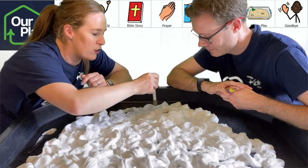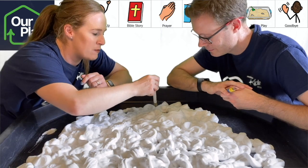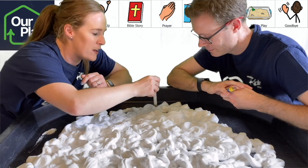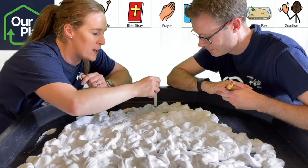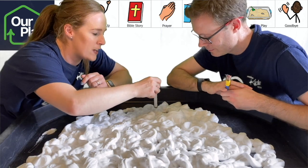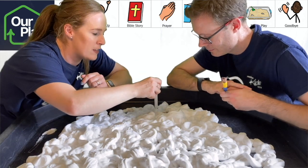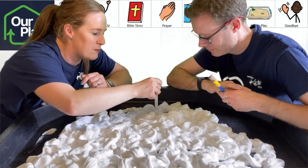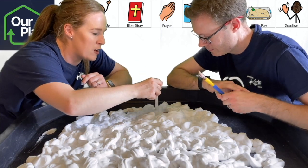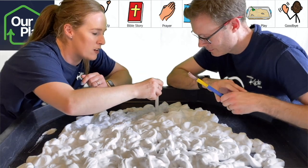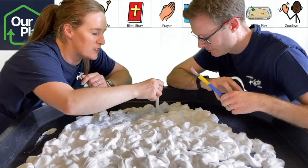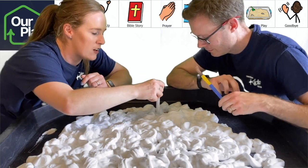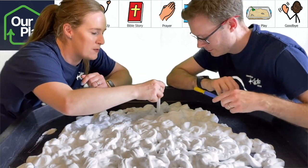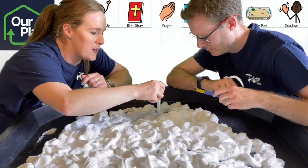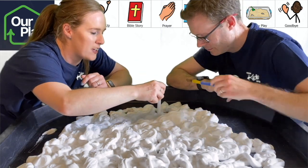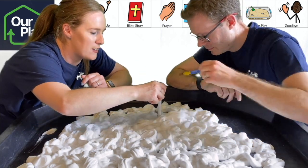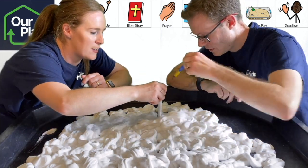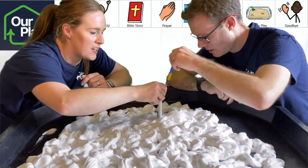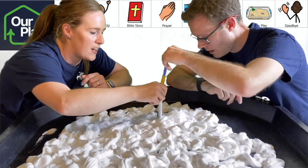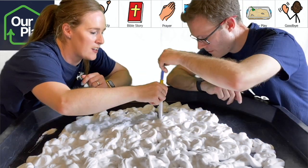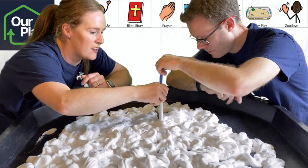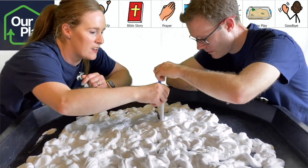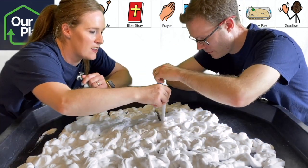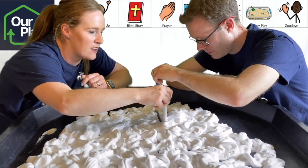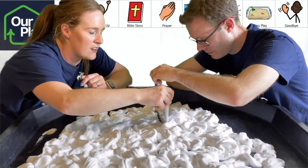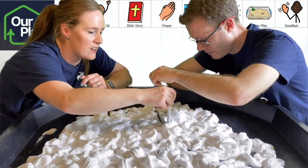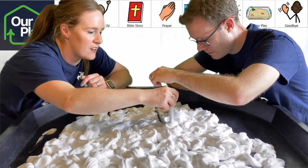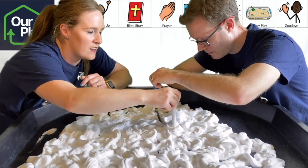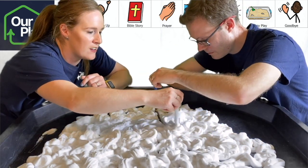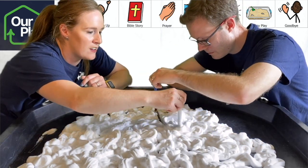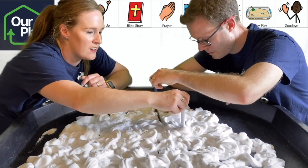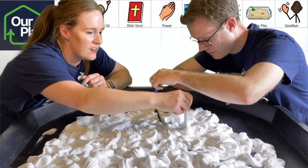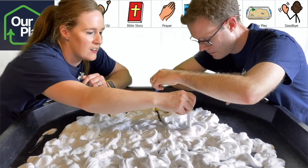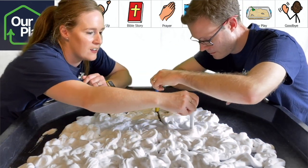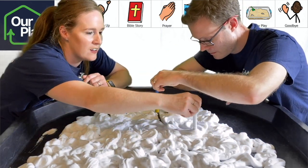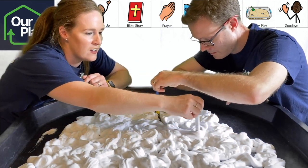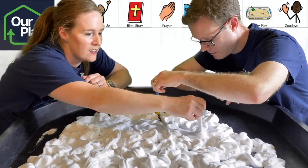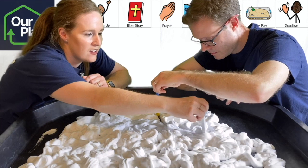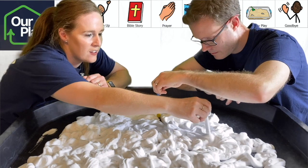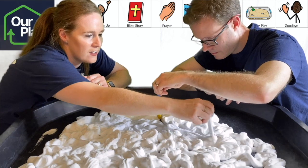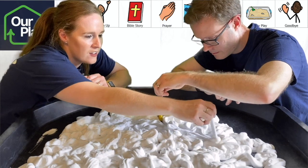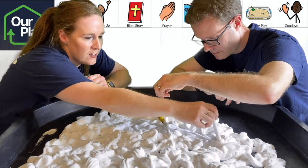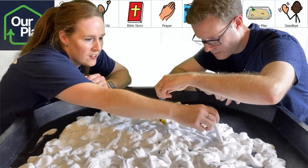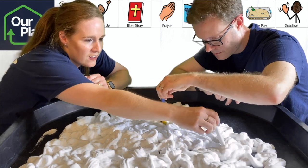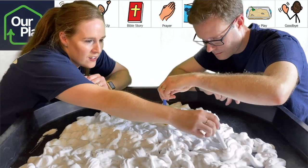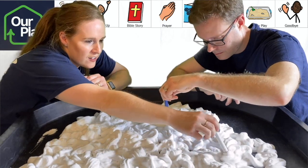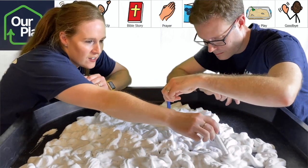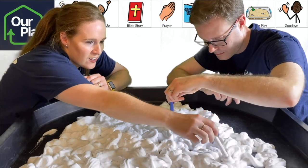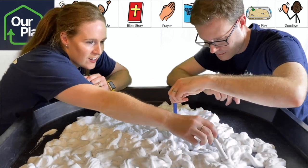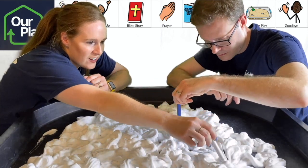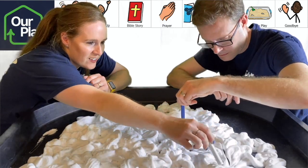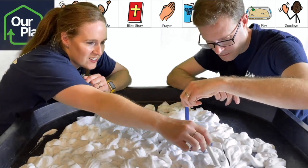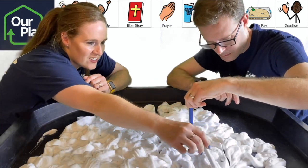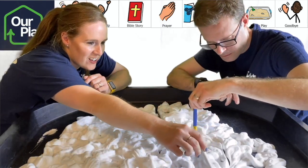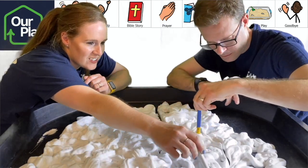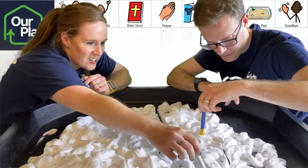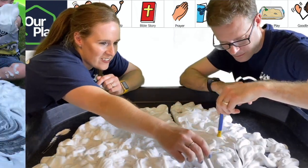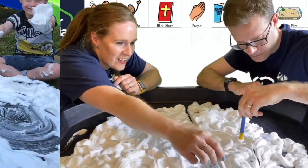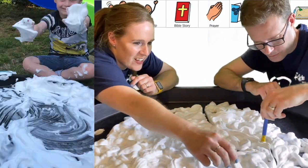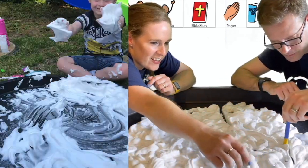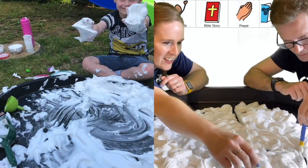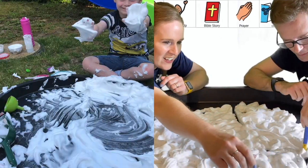me in the marks that I make okay can I stretch over there